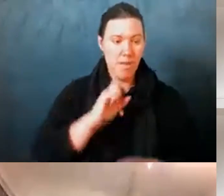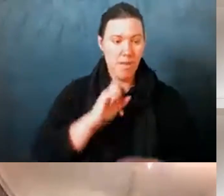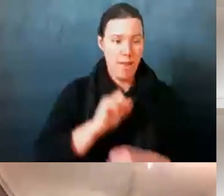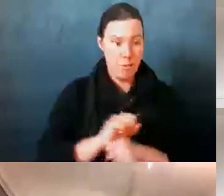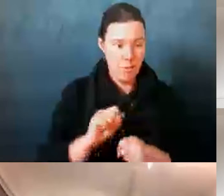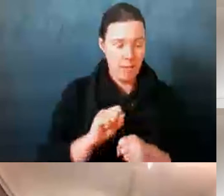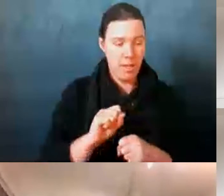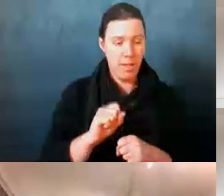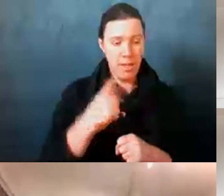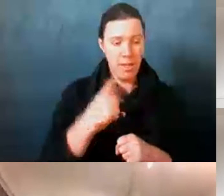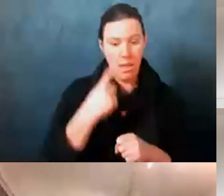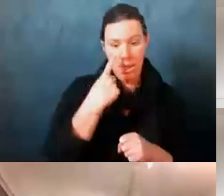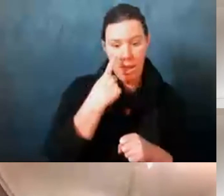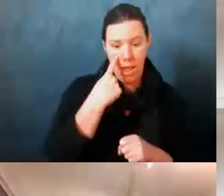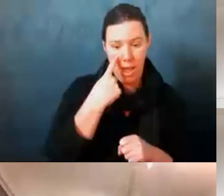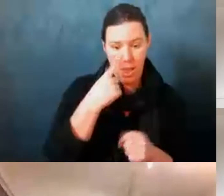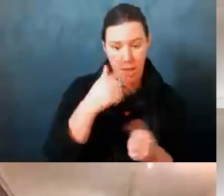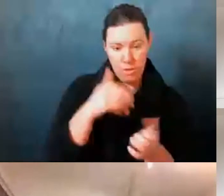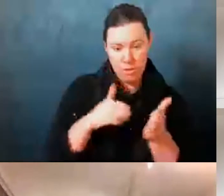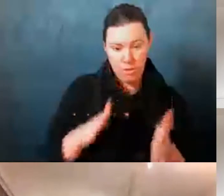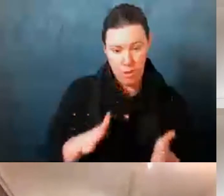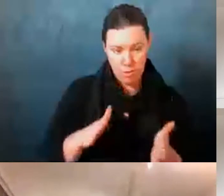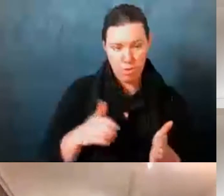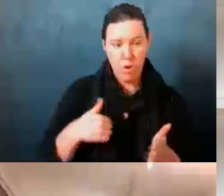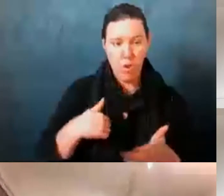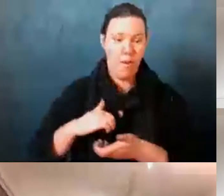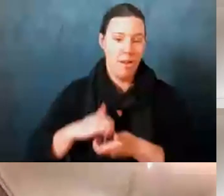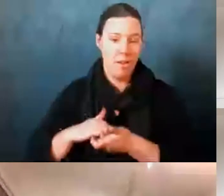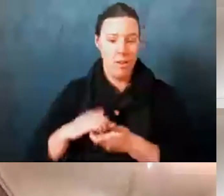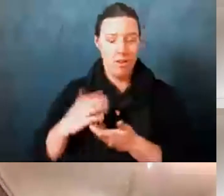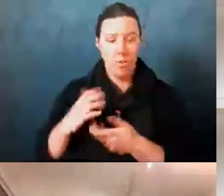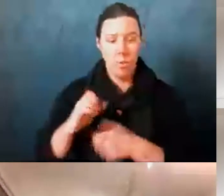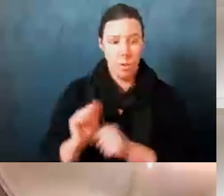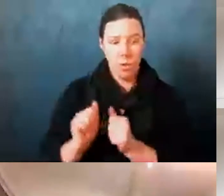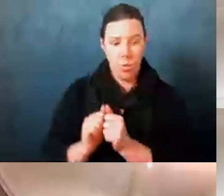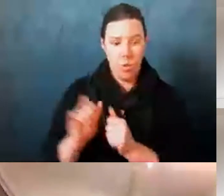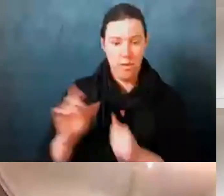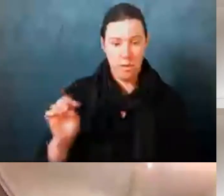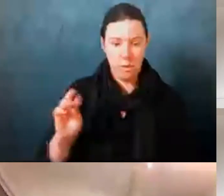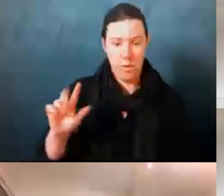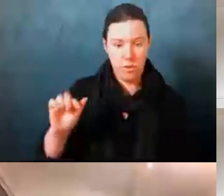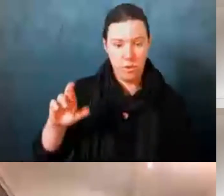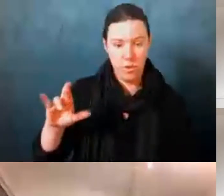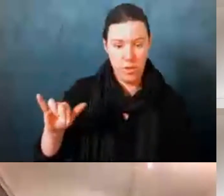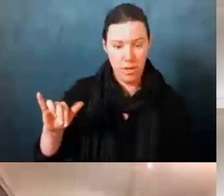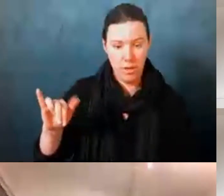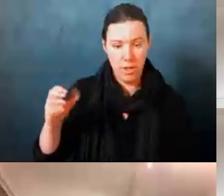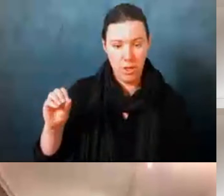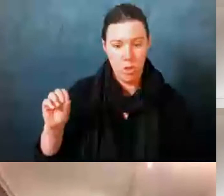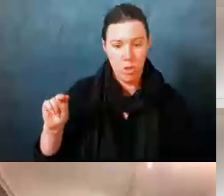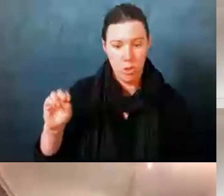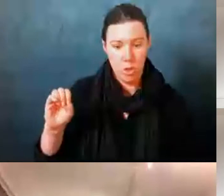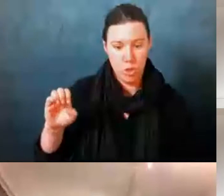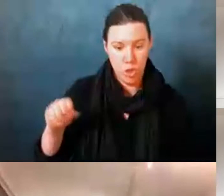I wanted to speak on behalf of the optometric physicians of Washington,